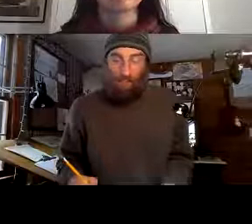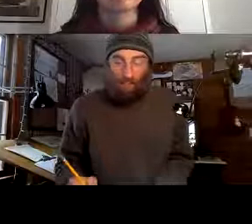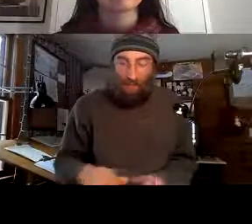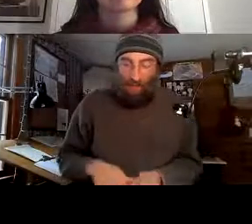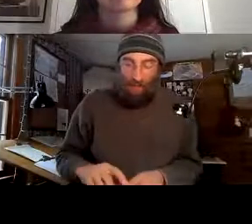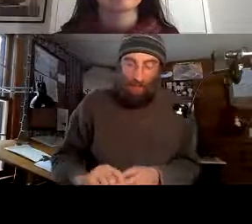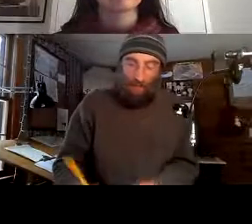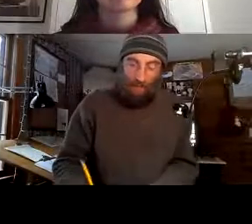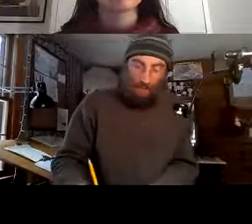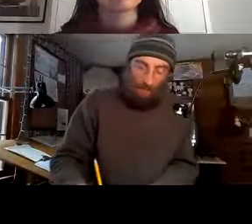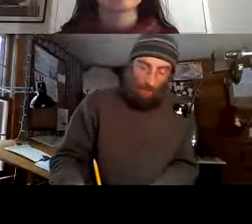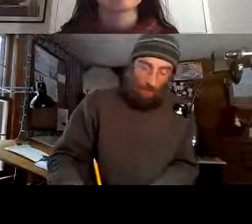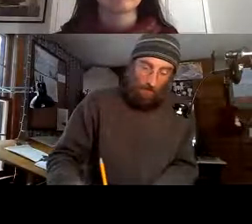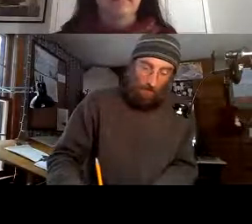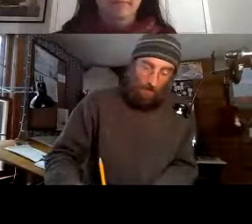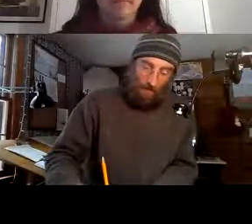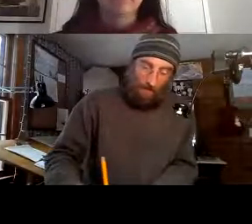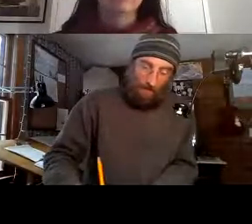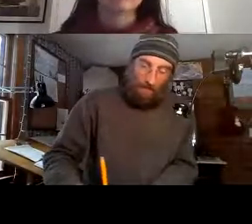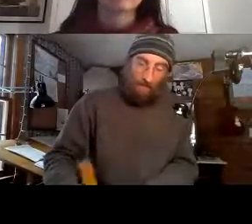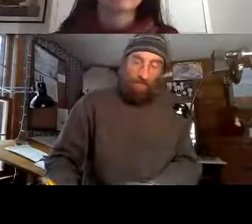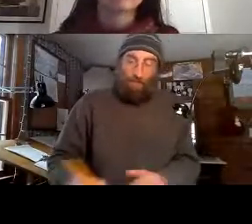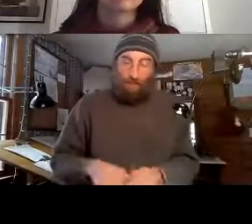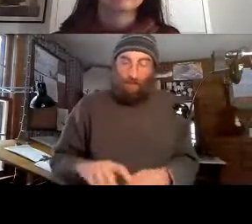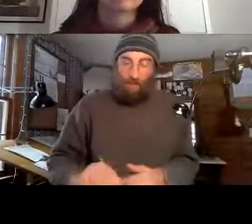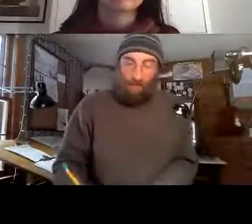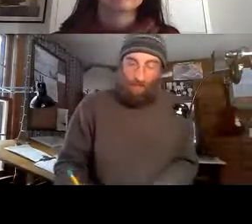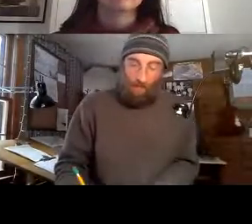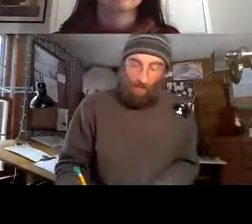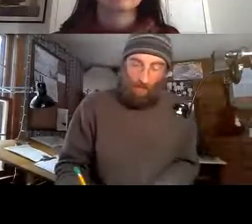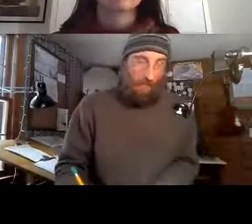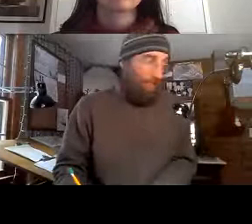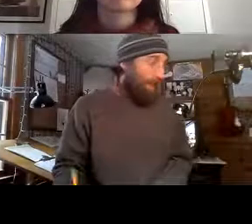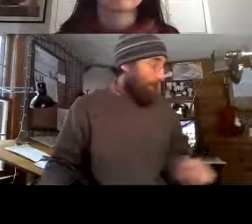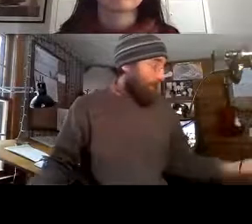like. The other thing I had to do in drawing him was-- I quickly decided, you